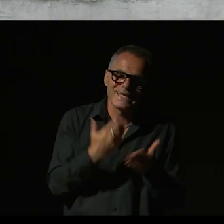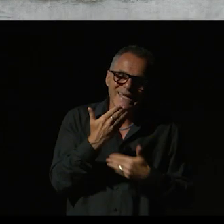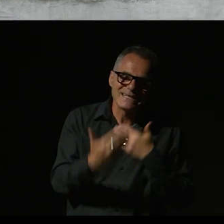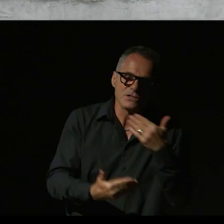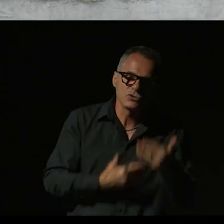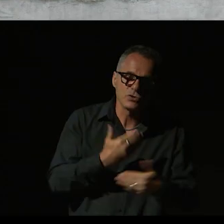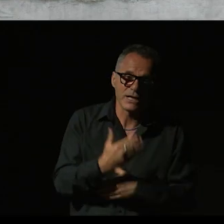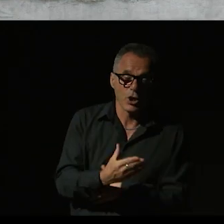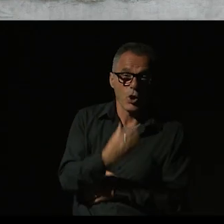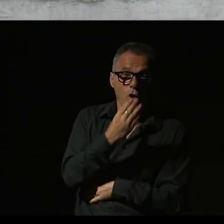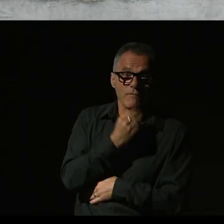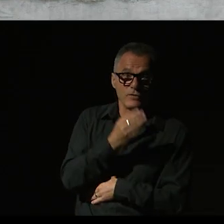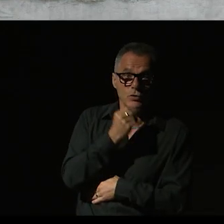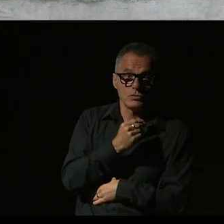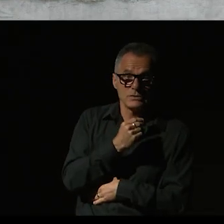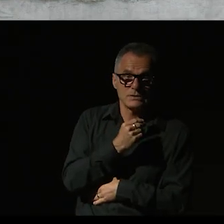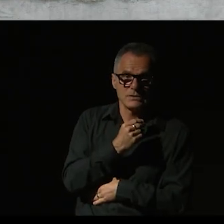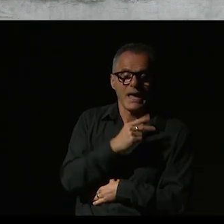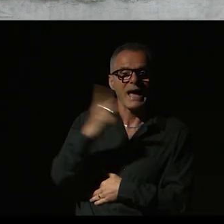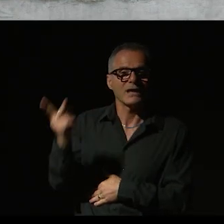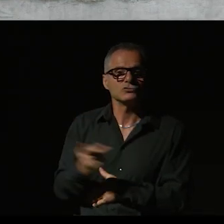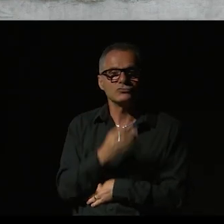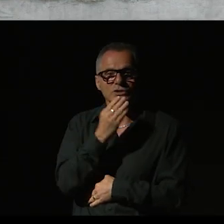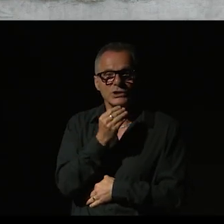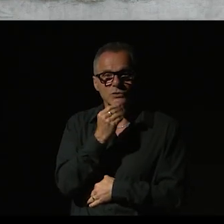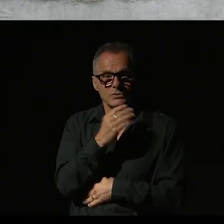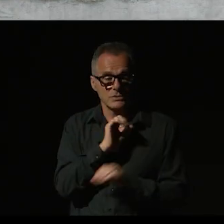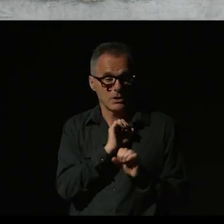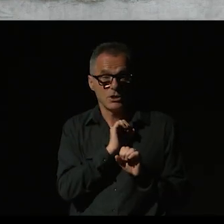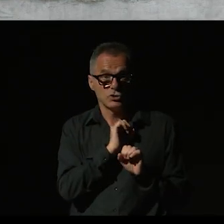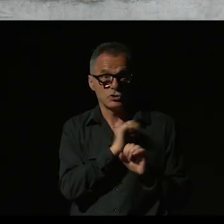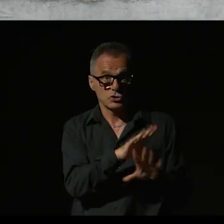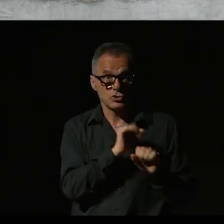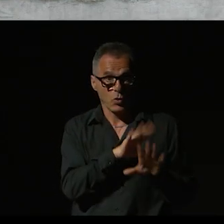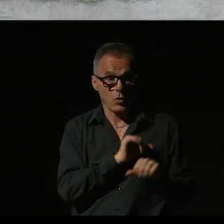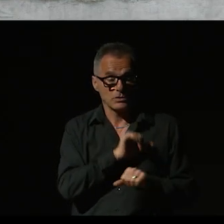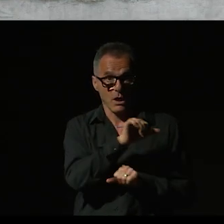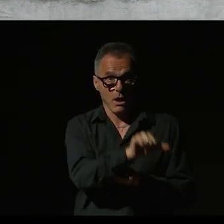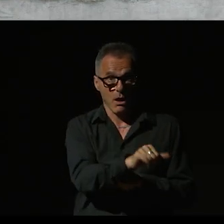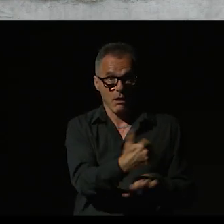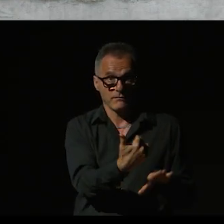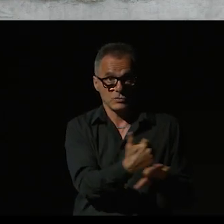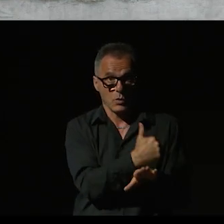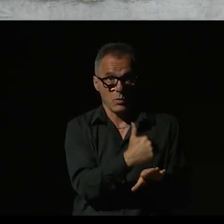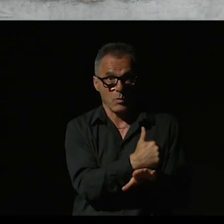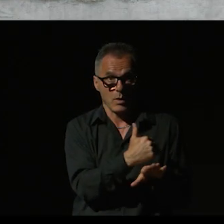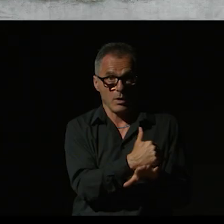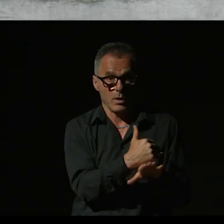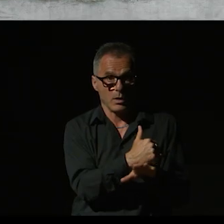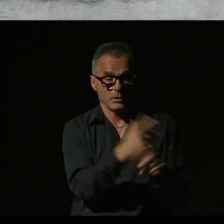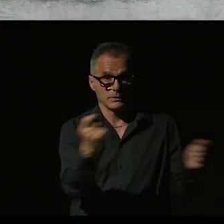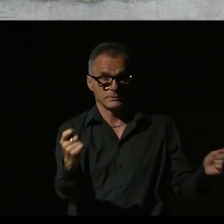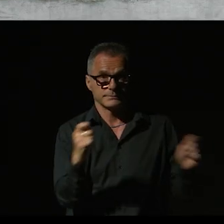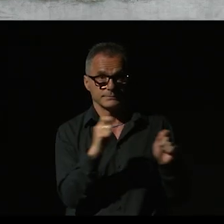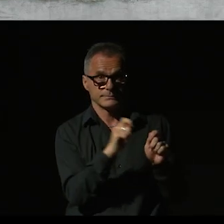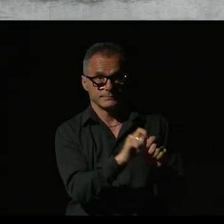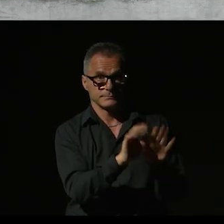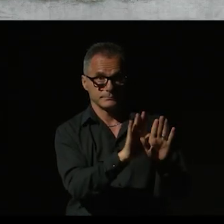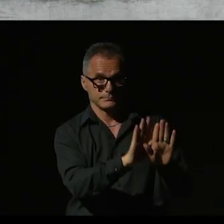They may have stored in the workshop right after use, 'cause especially the cut up cartoon of Cephalus and Aurora must have been assembled and kept right after